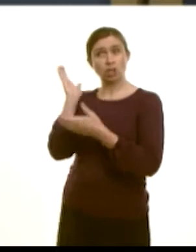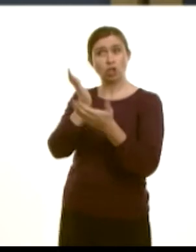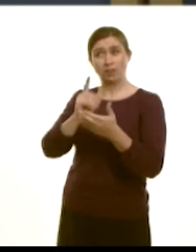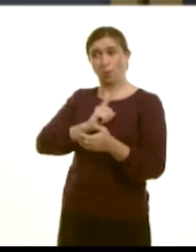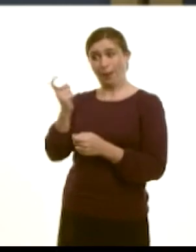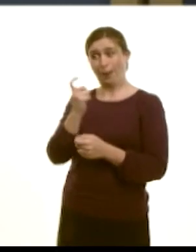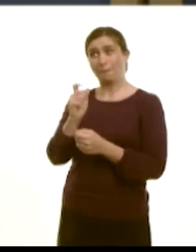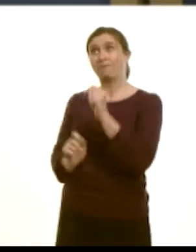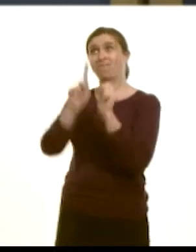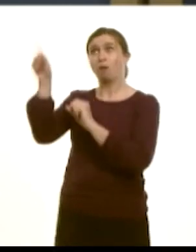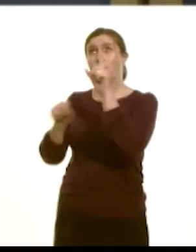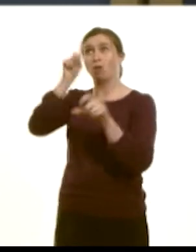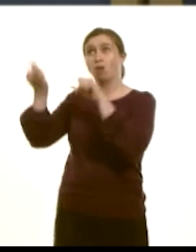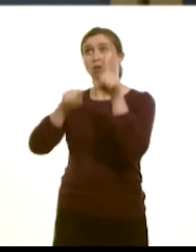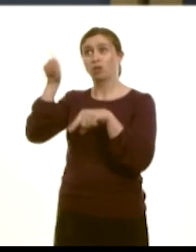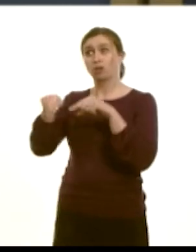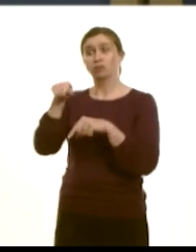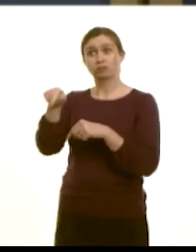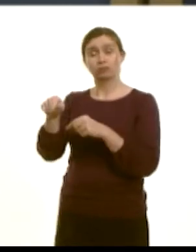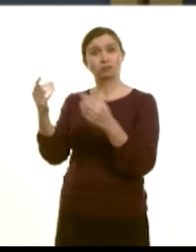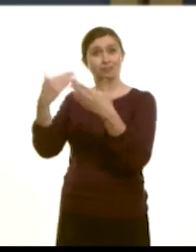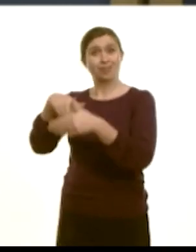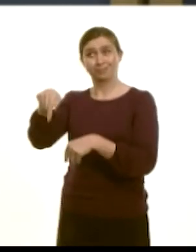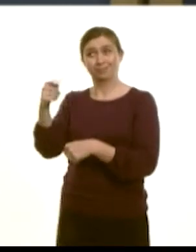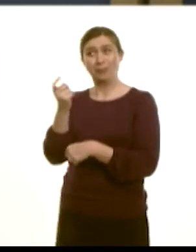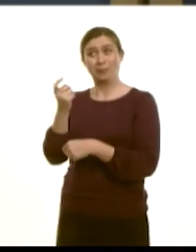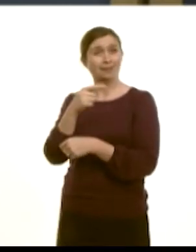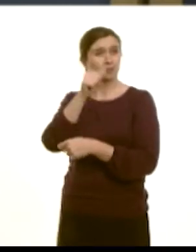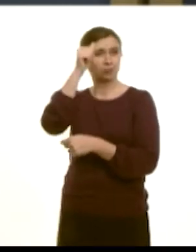which is one of their busiest times, but also throughout the years, year in year out, because